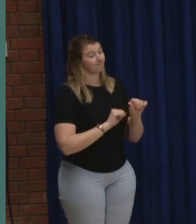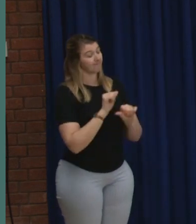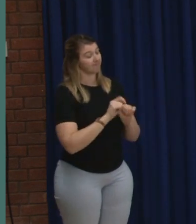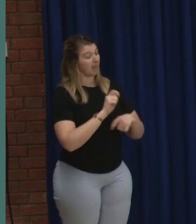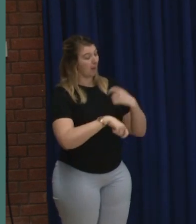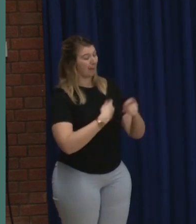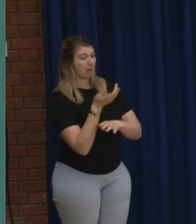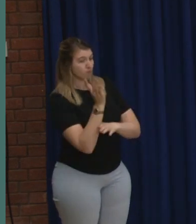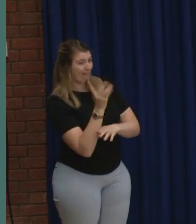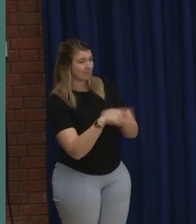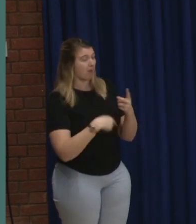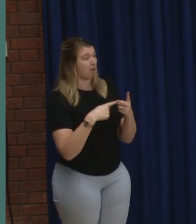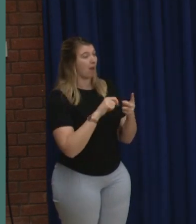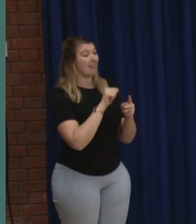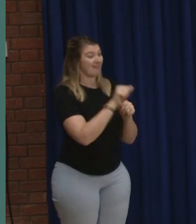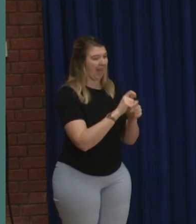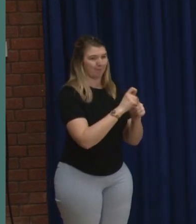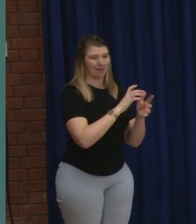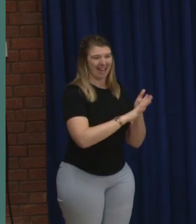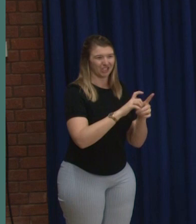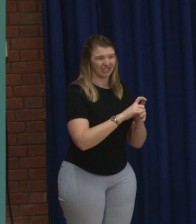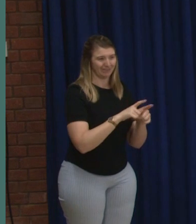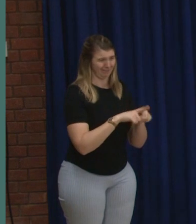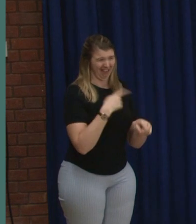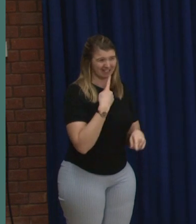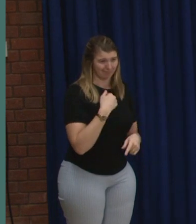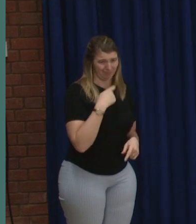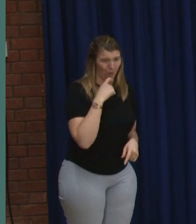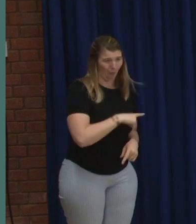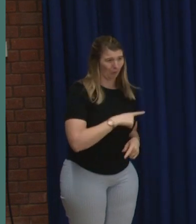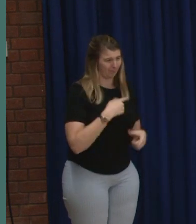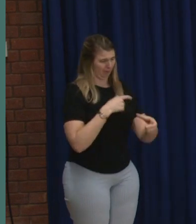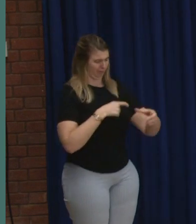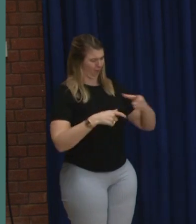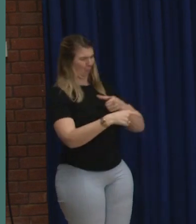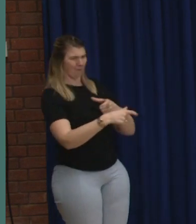I told you I'm an oddball, I do things in the wrong order, but even then when it came to to